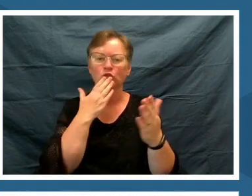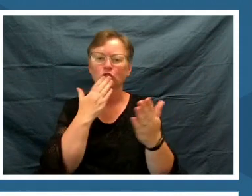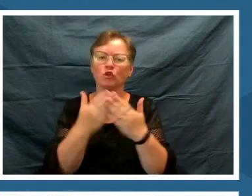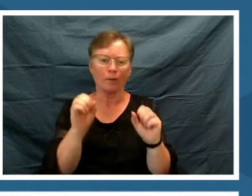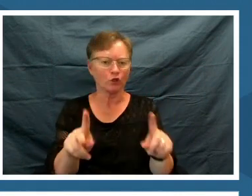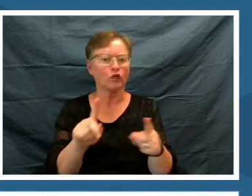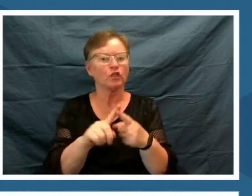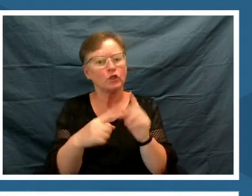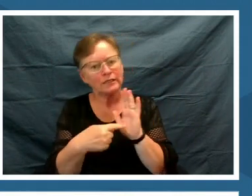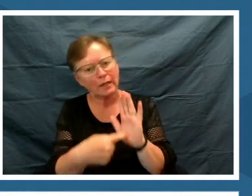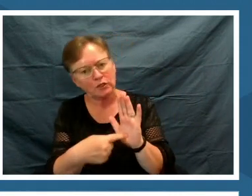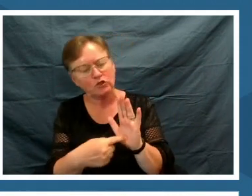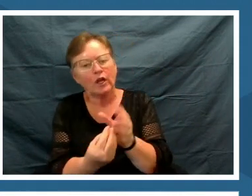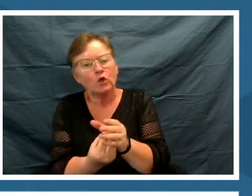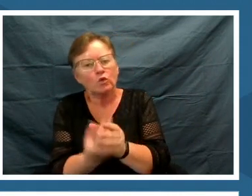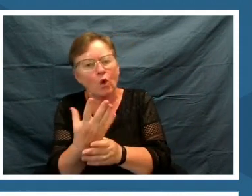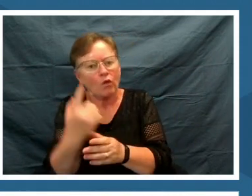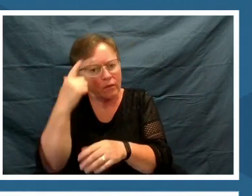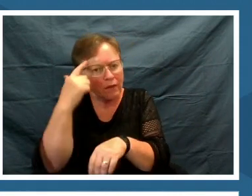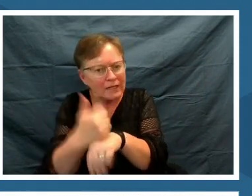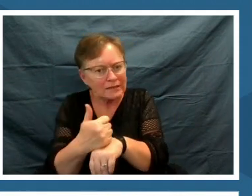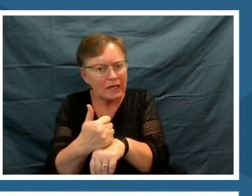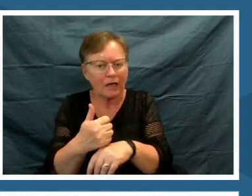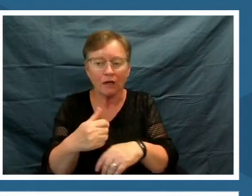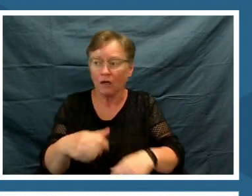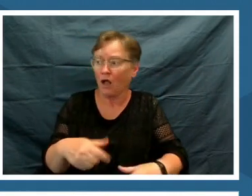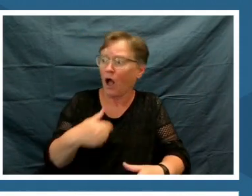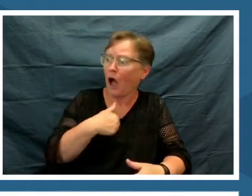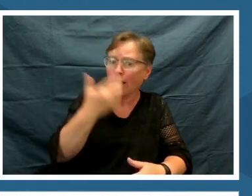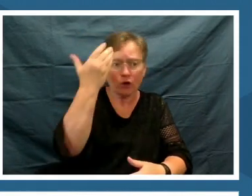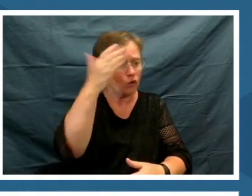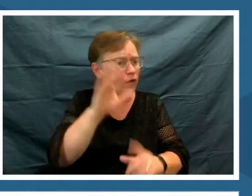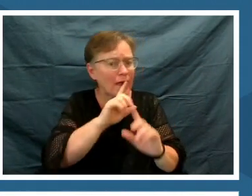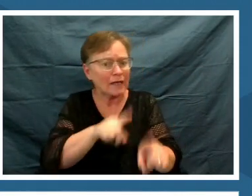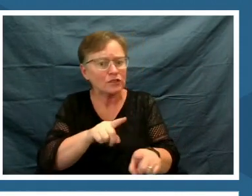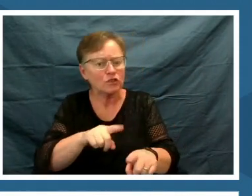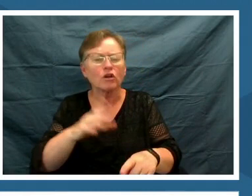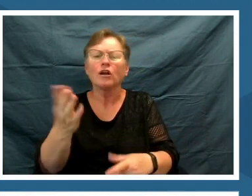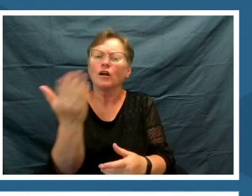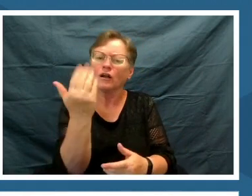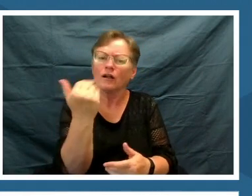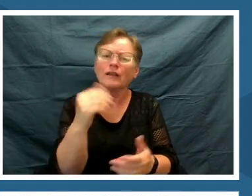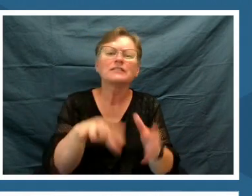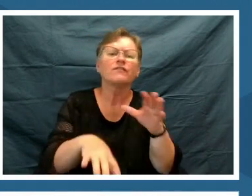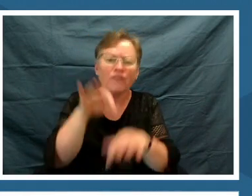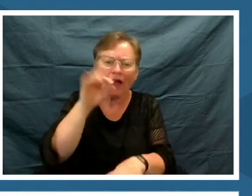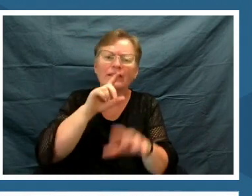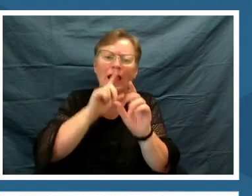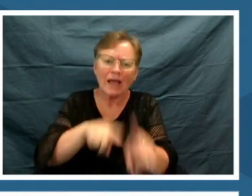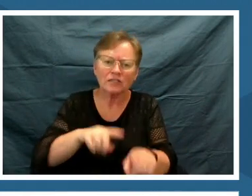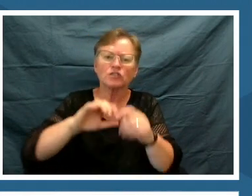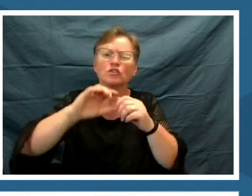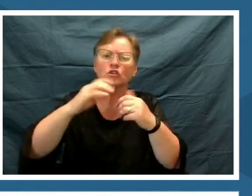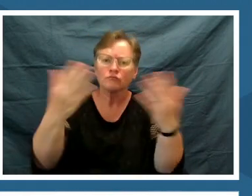students of you know i don't know that answer but we can show them the tools of